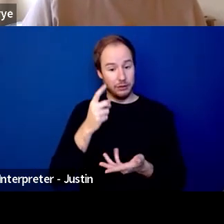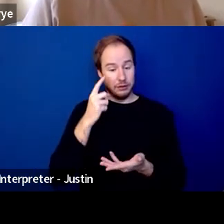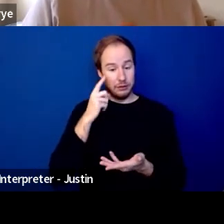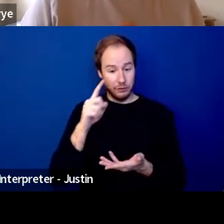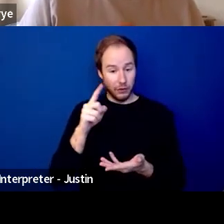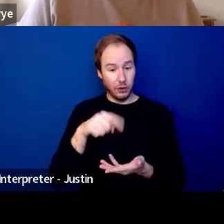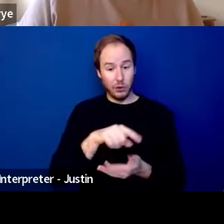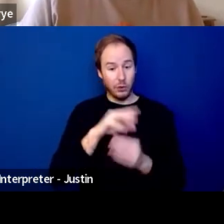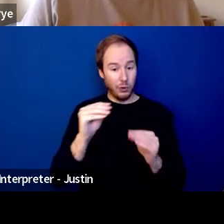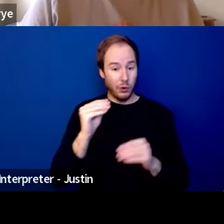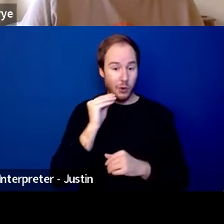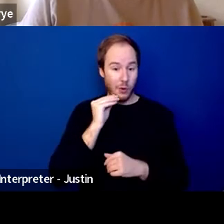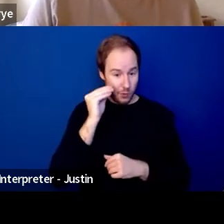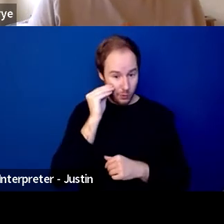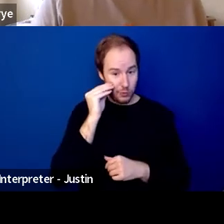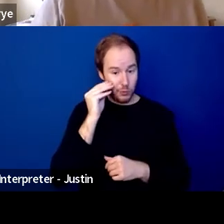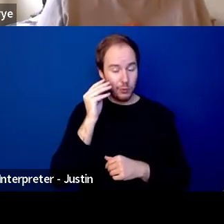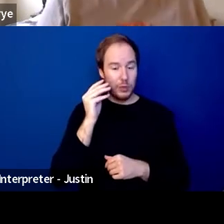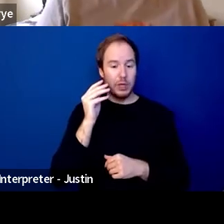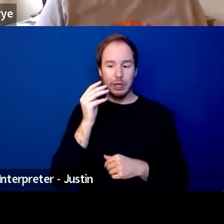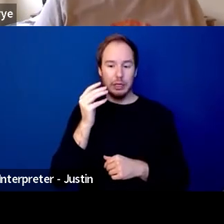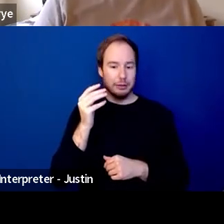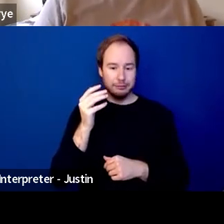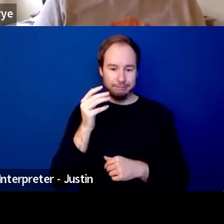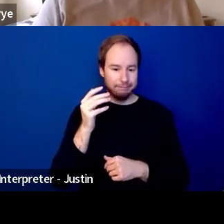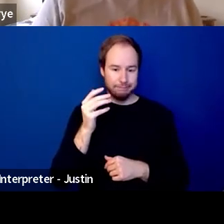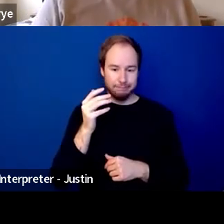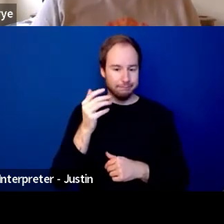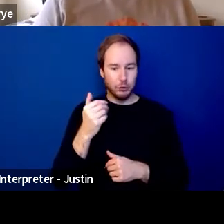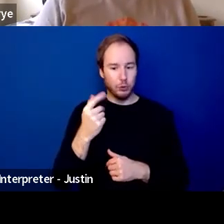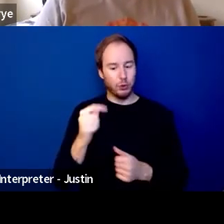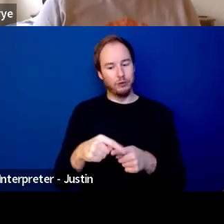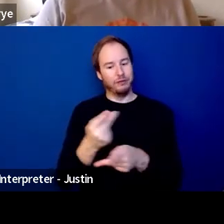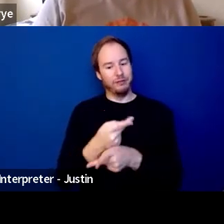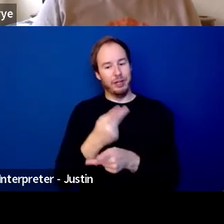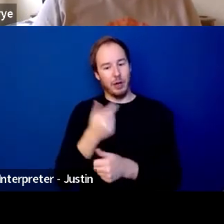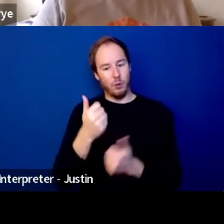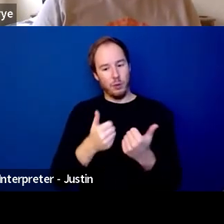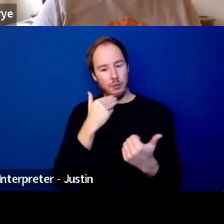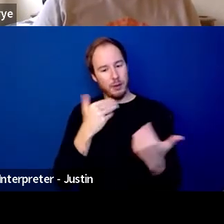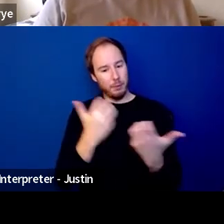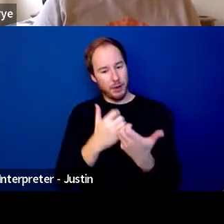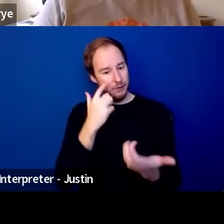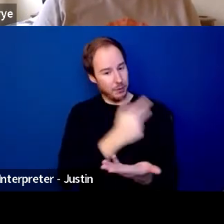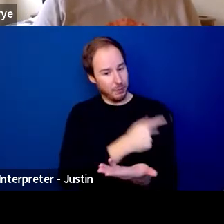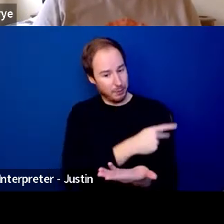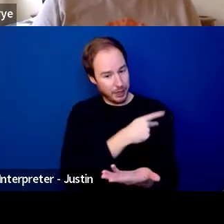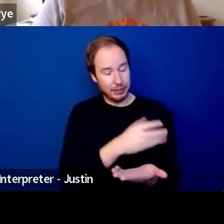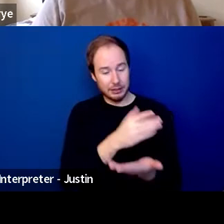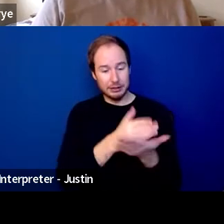is still figuring out what things work for our patients. Some of the same people that were homeless